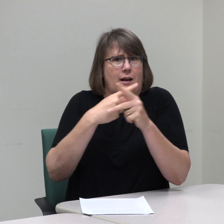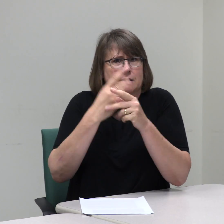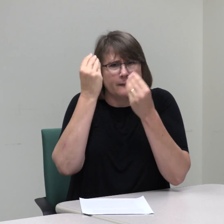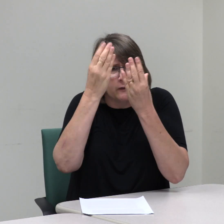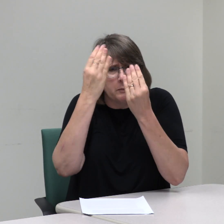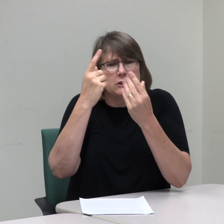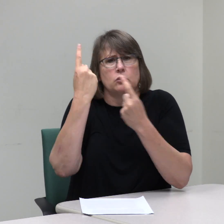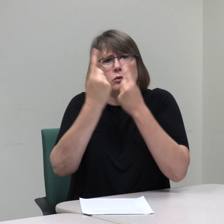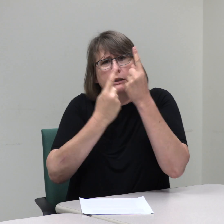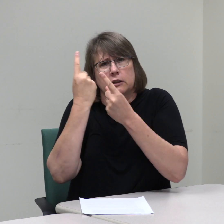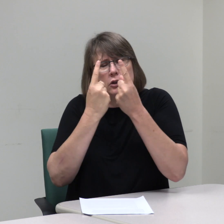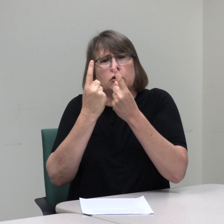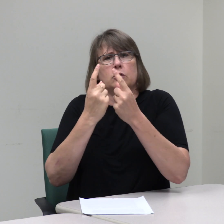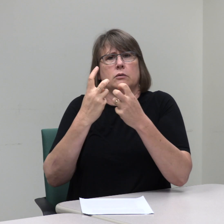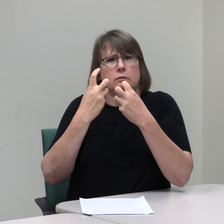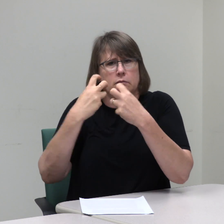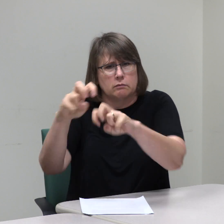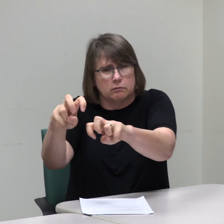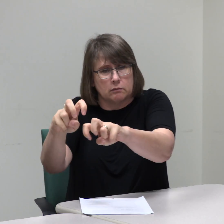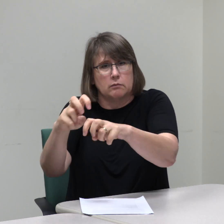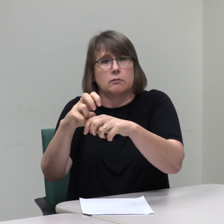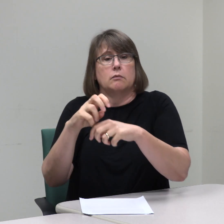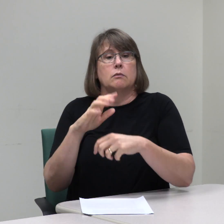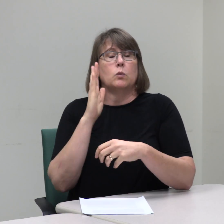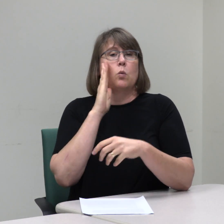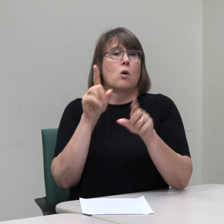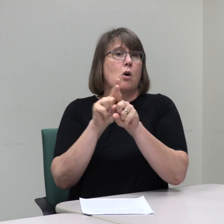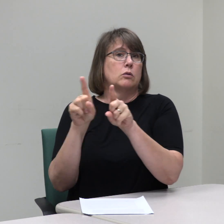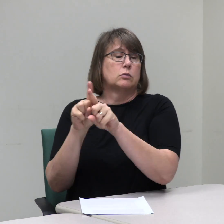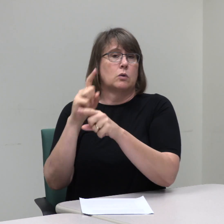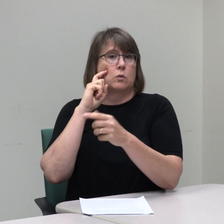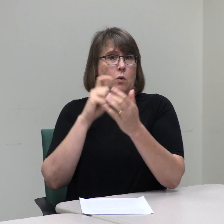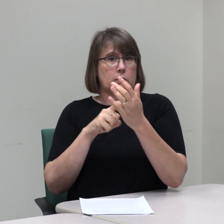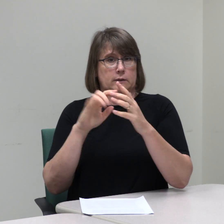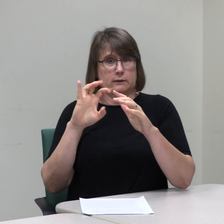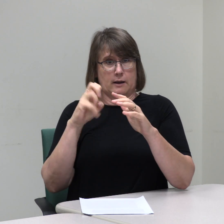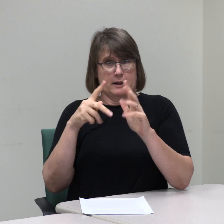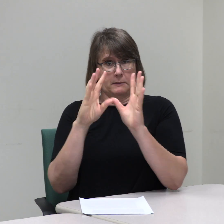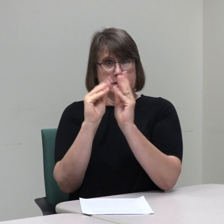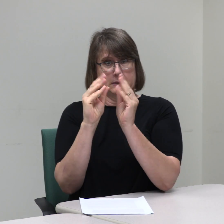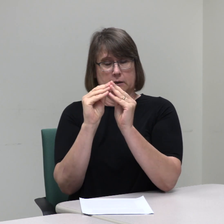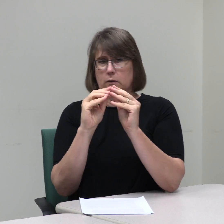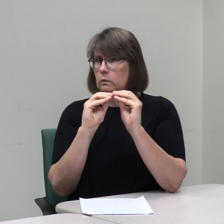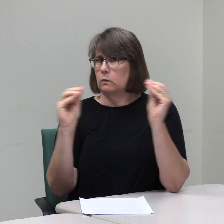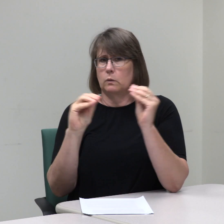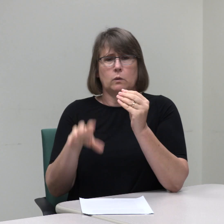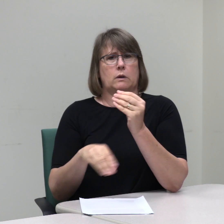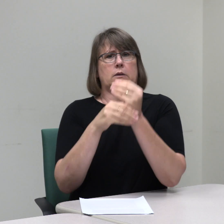What kind of information does he need to consider for transition? Also, notice that in the IEP meeting,